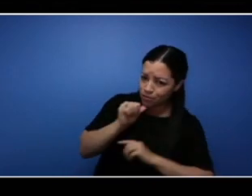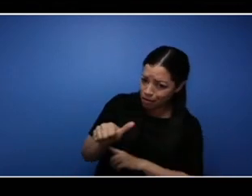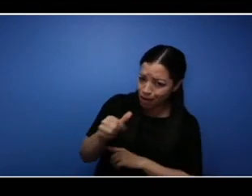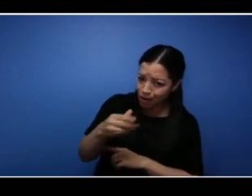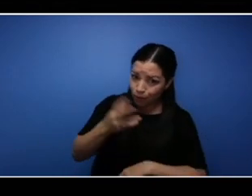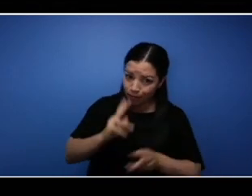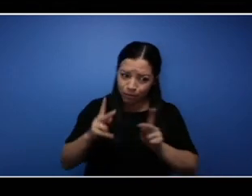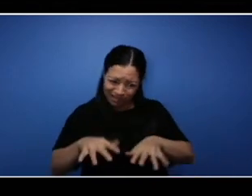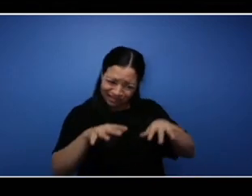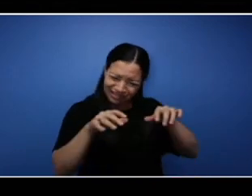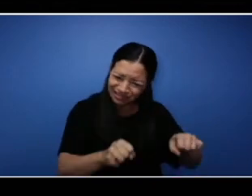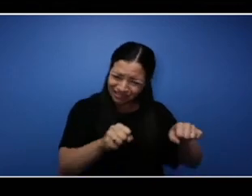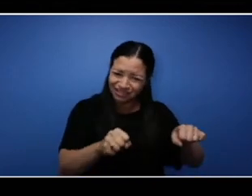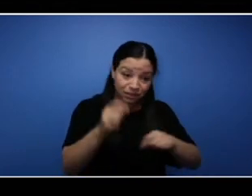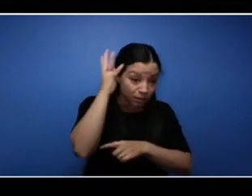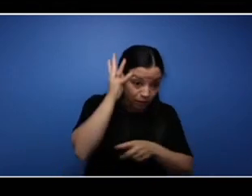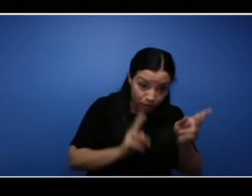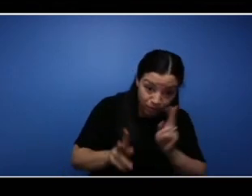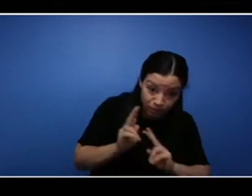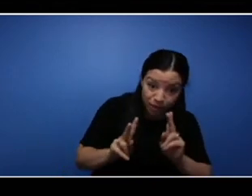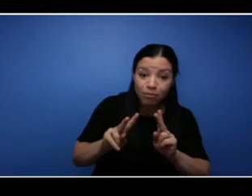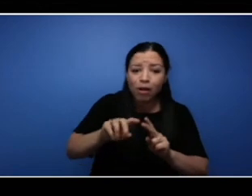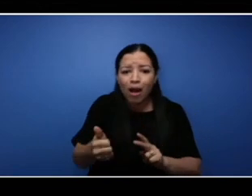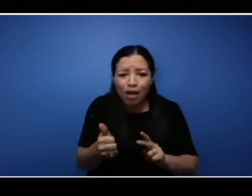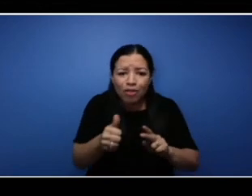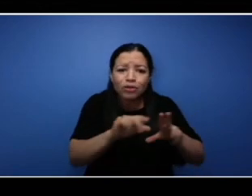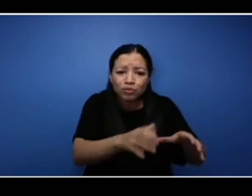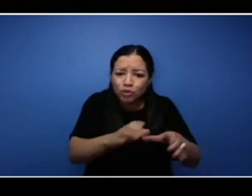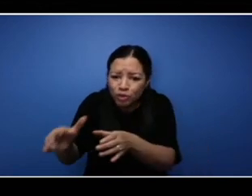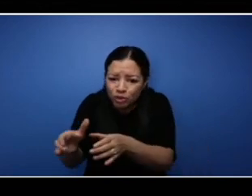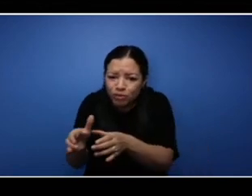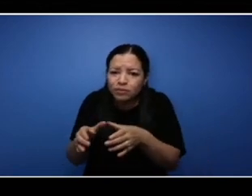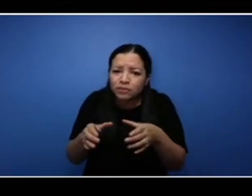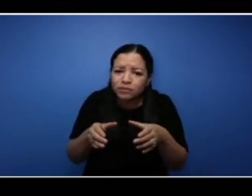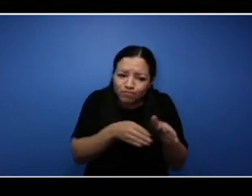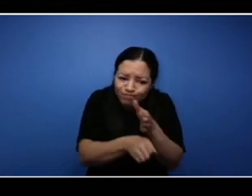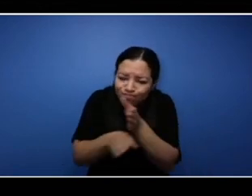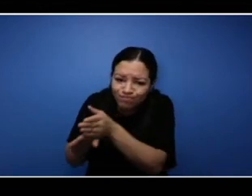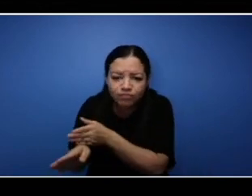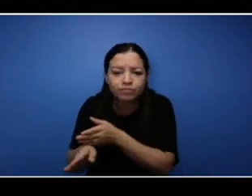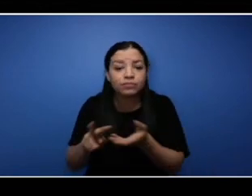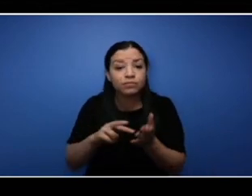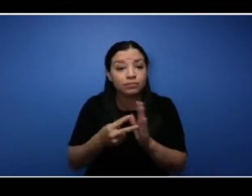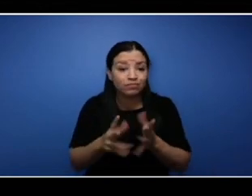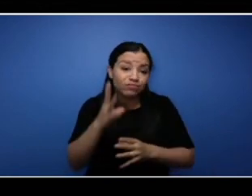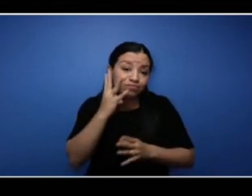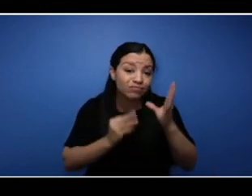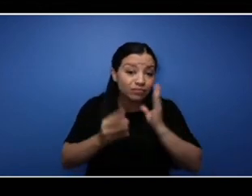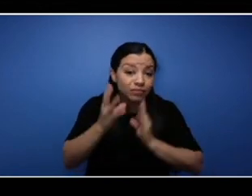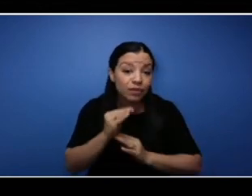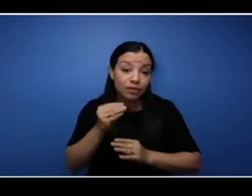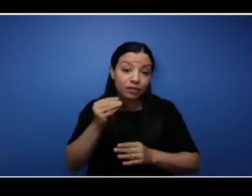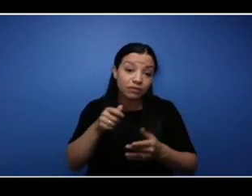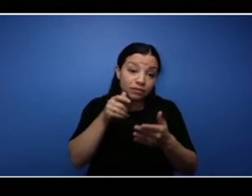people of color and marginalized groups disproportionately impacted by racism, discrimination and related